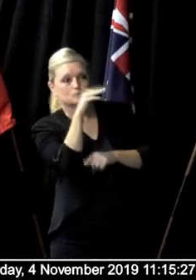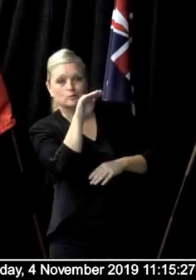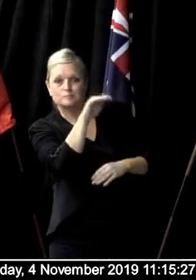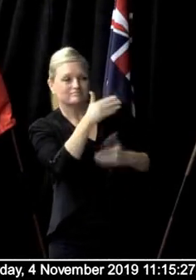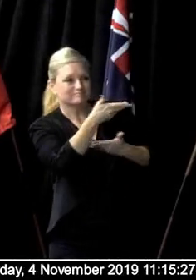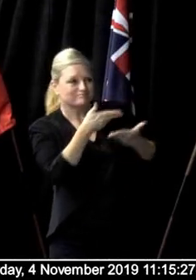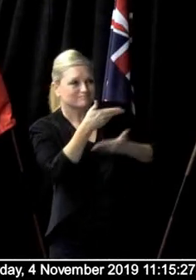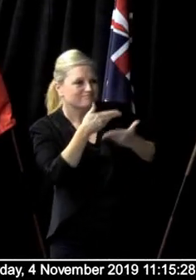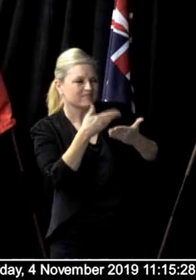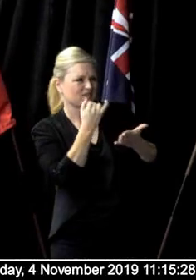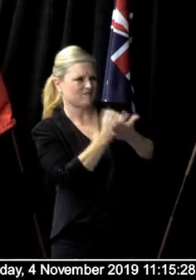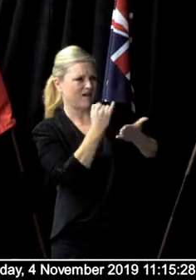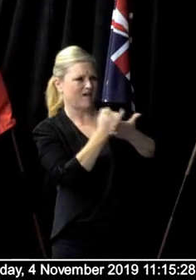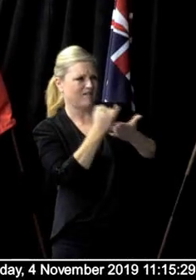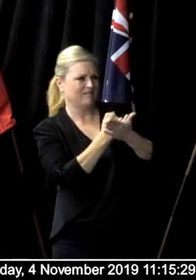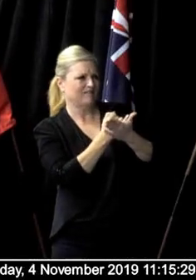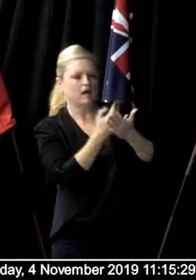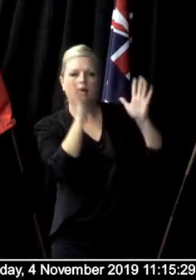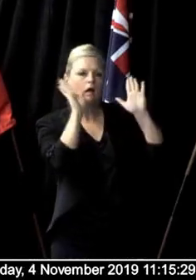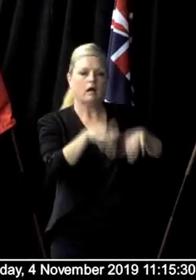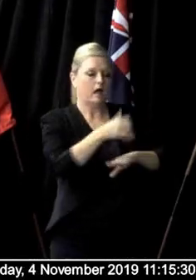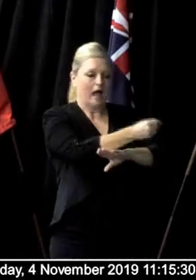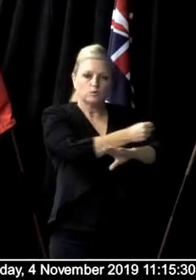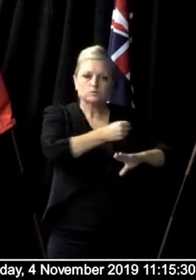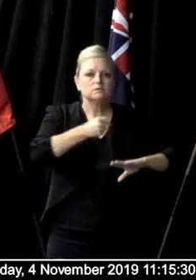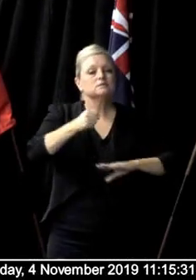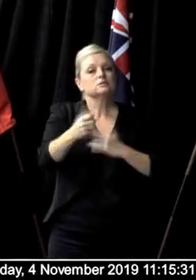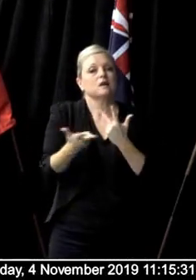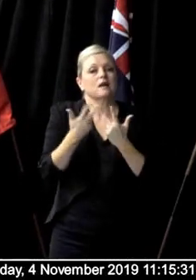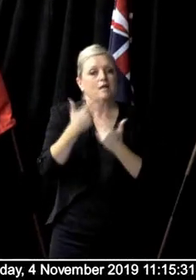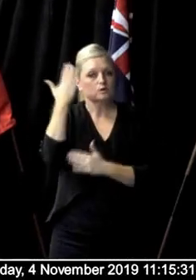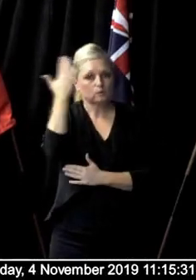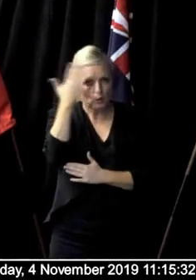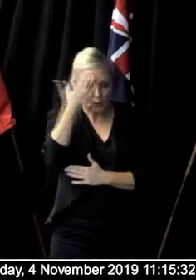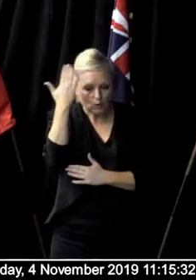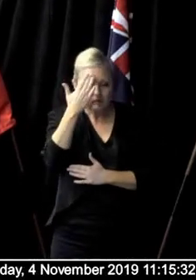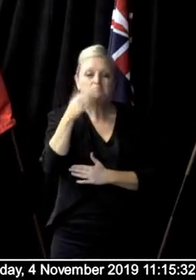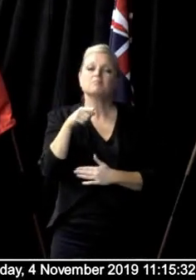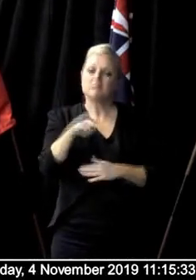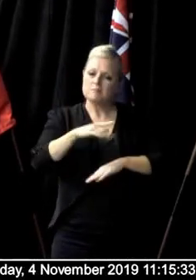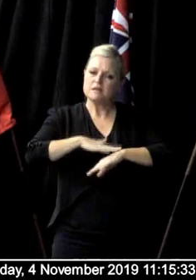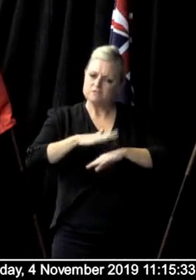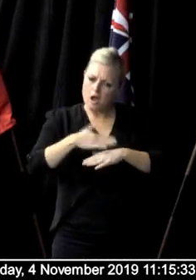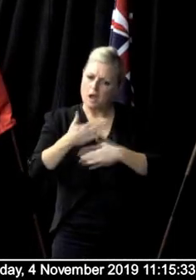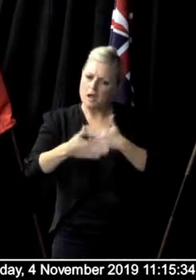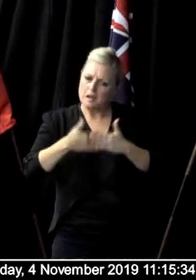the decision to move to another primary school where, after a period of adjustment her school life began to improve.